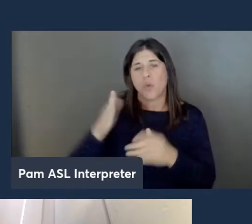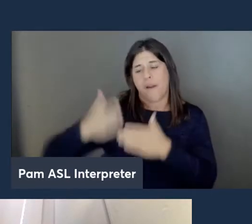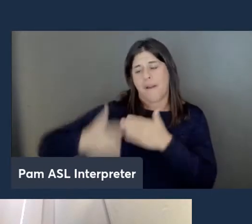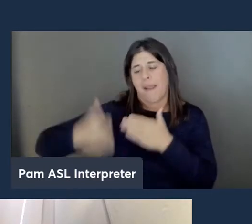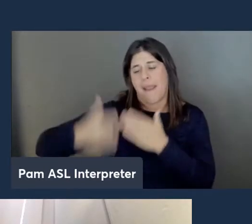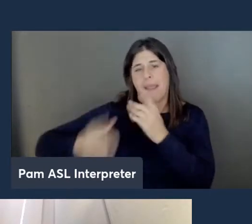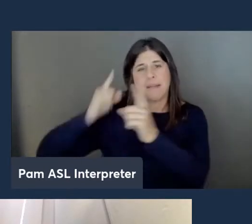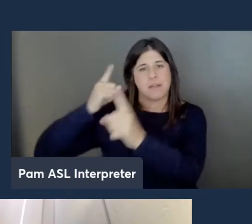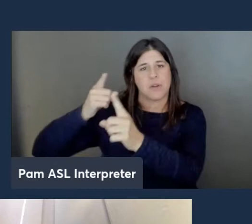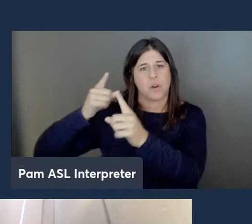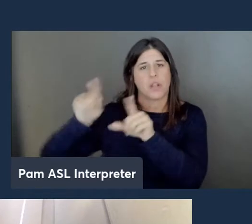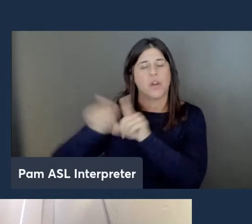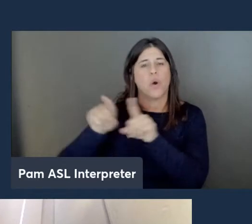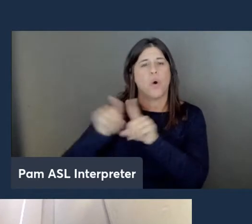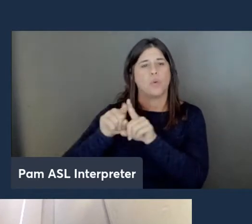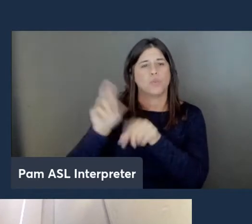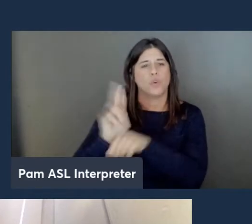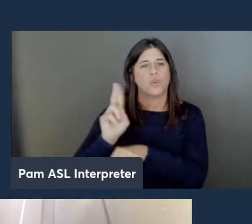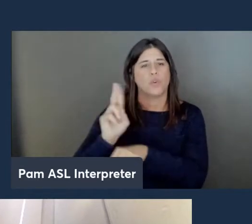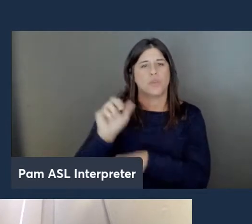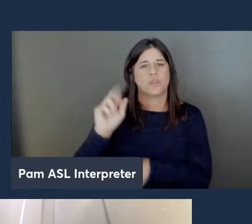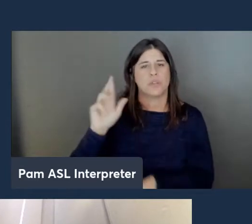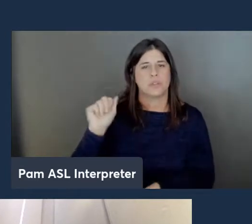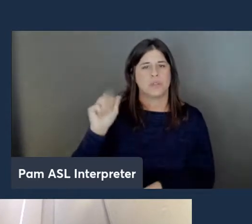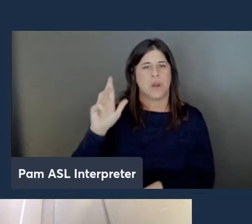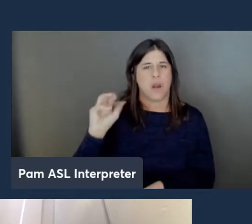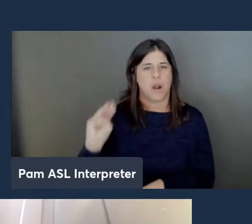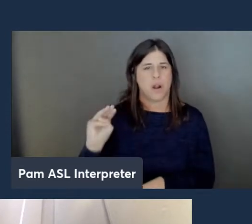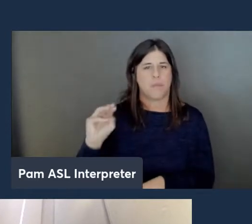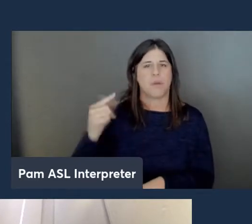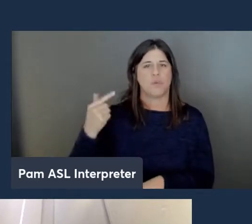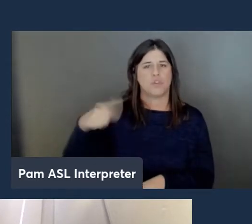also uses ARM with GPU's such as with